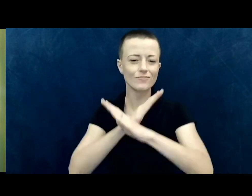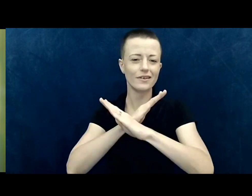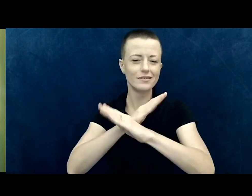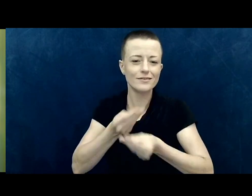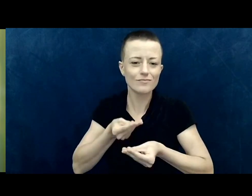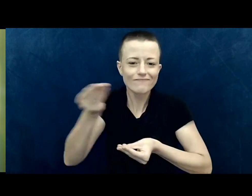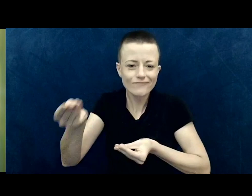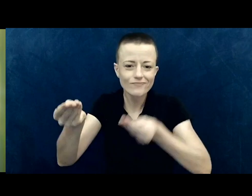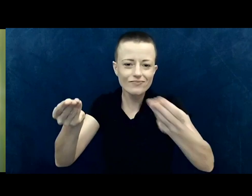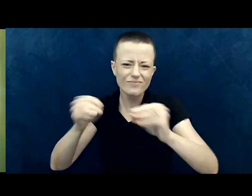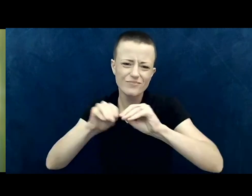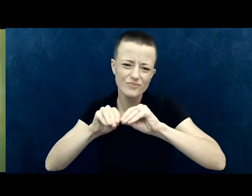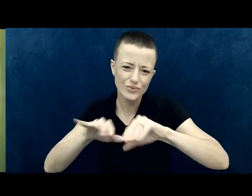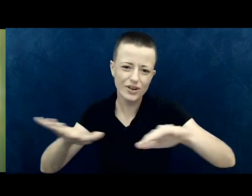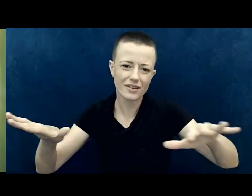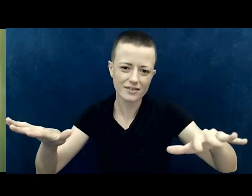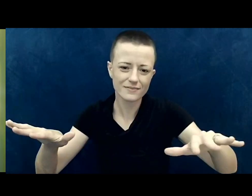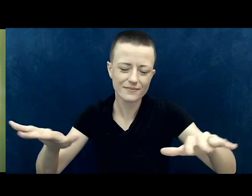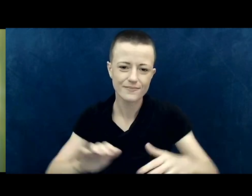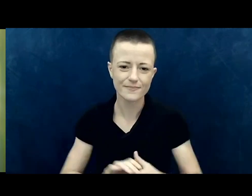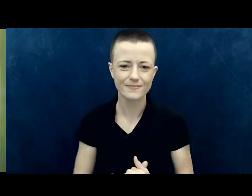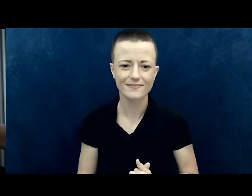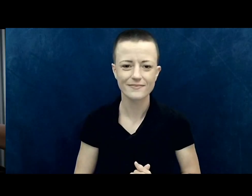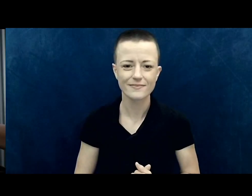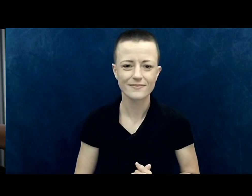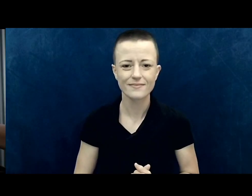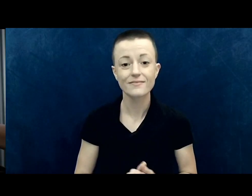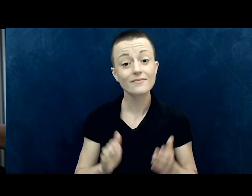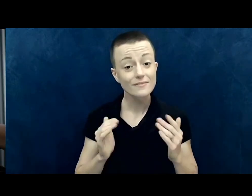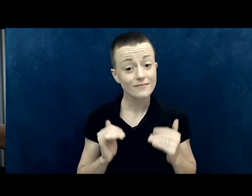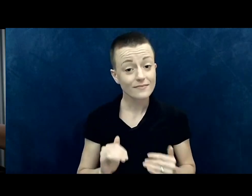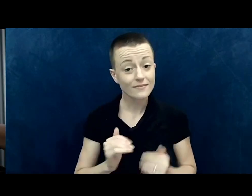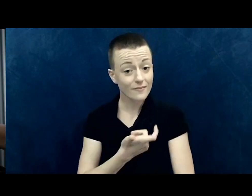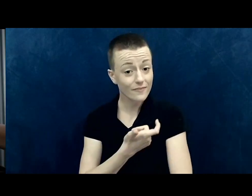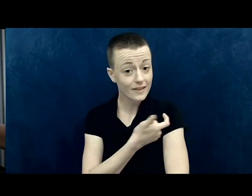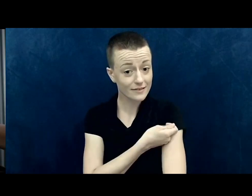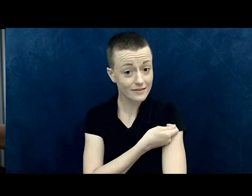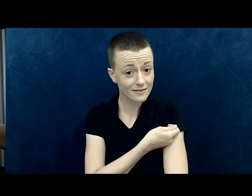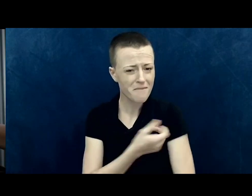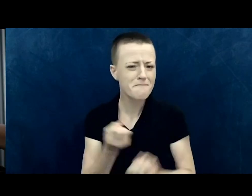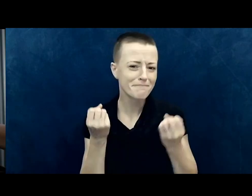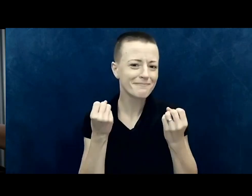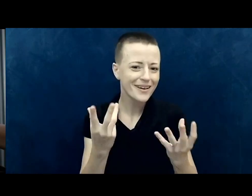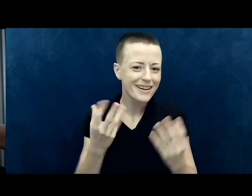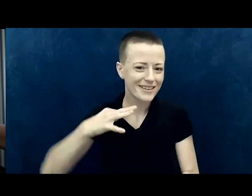but also breaking the spread of COVID. There are many benefits to vaccination.